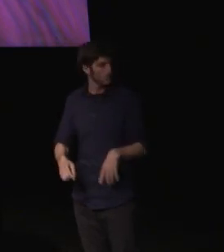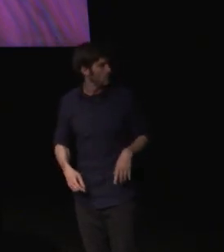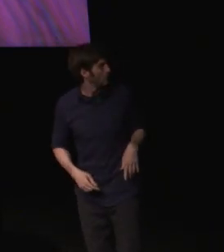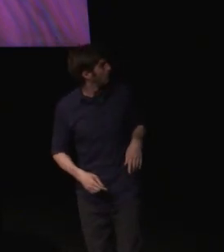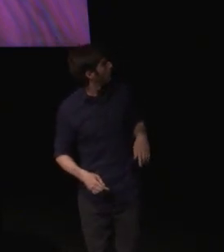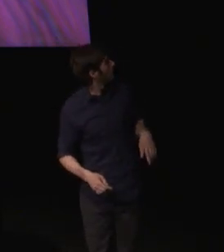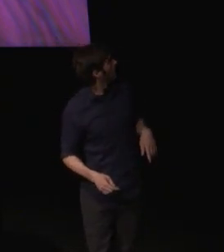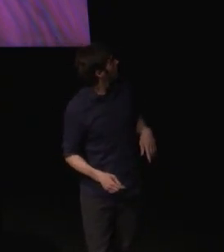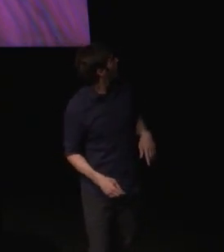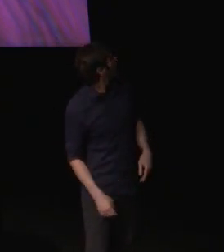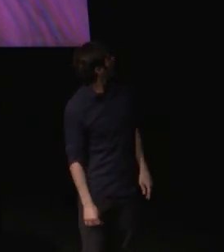MAN'S SYNTHESIZED VOICE